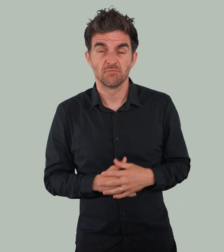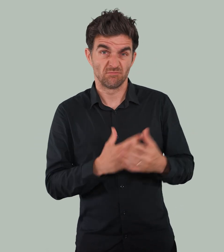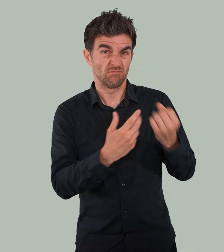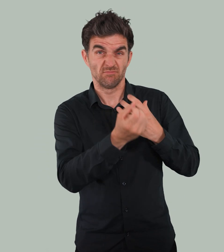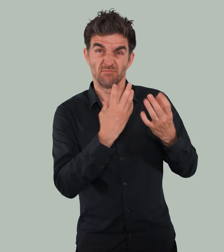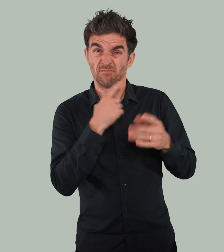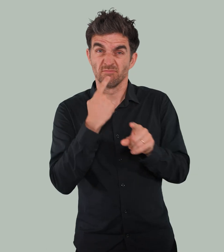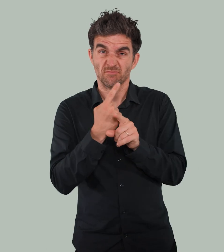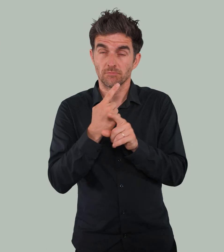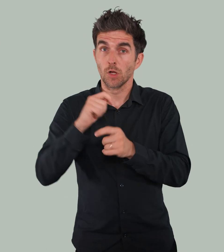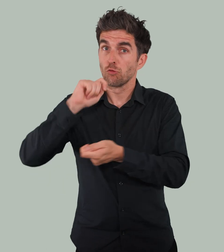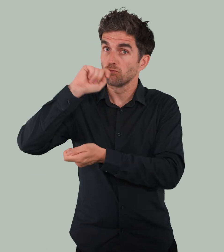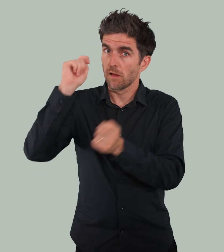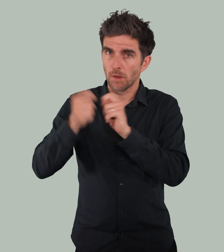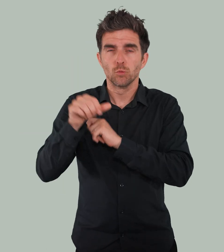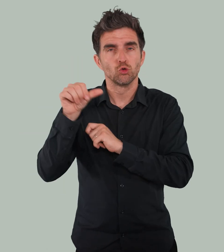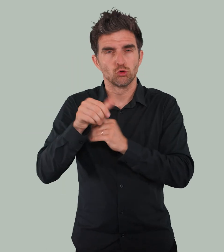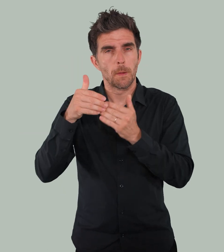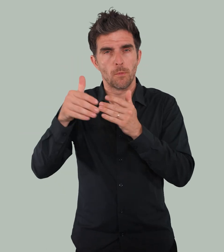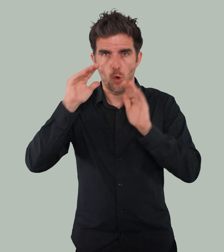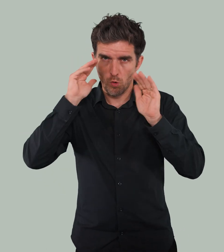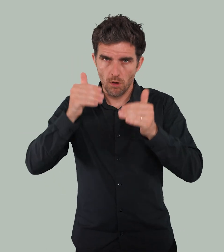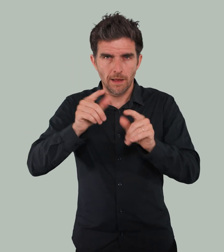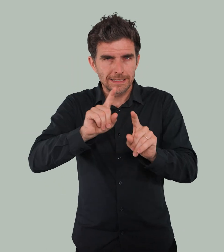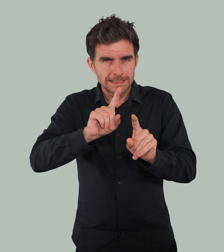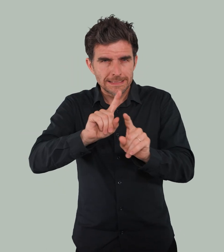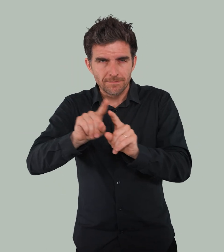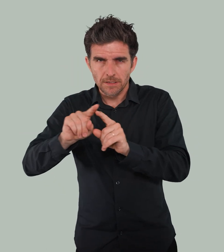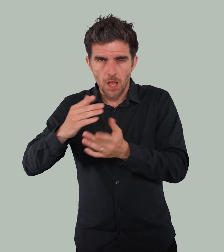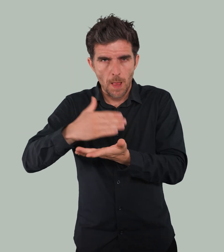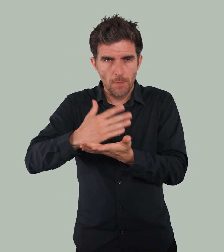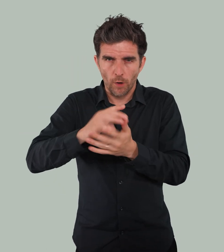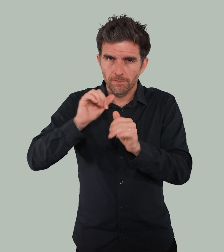Respondents suggest that reform should focus on how different parts of